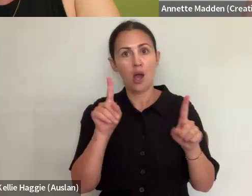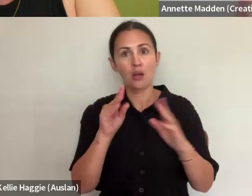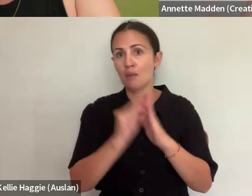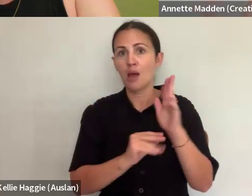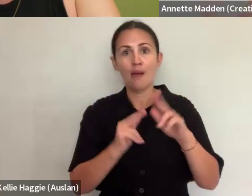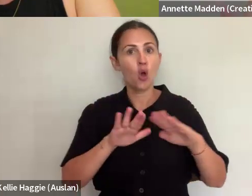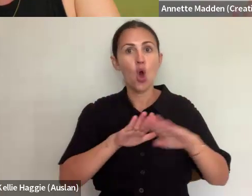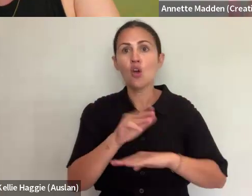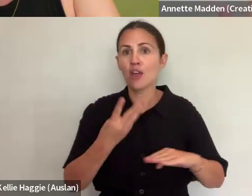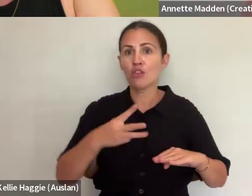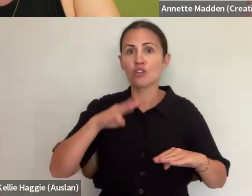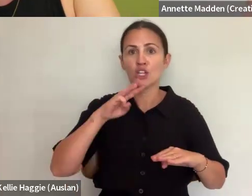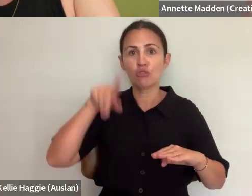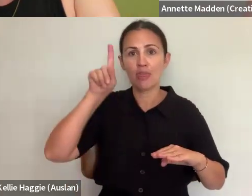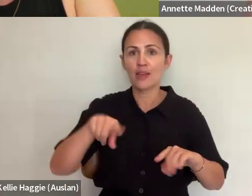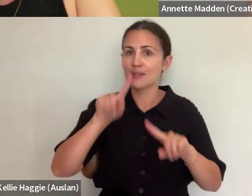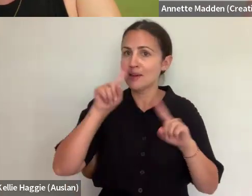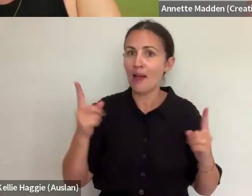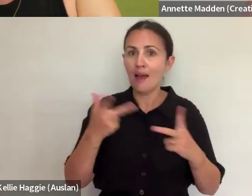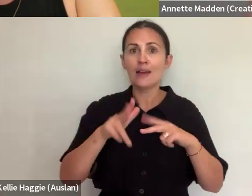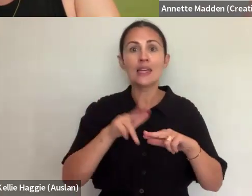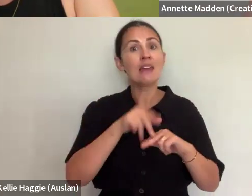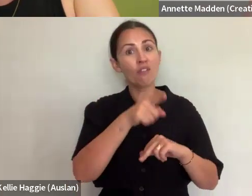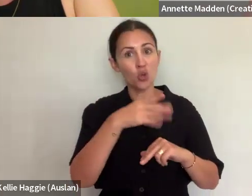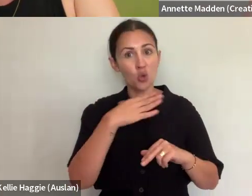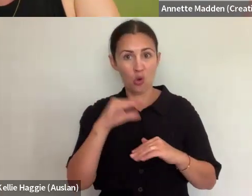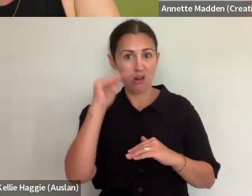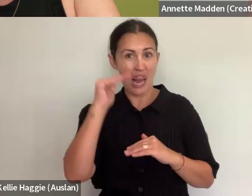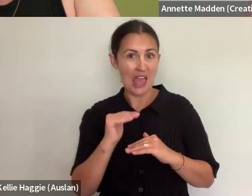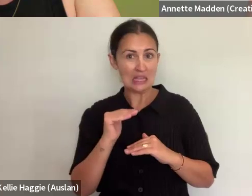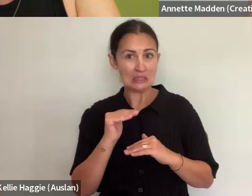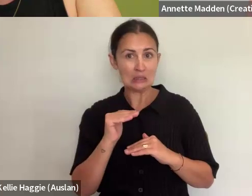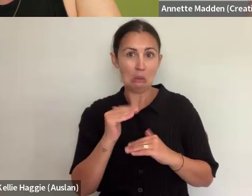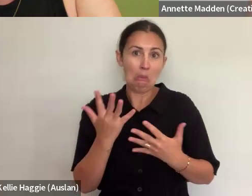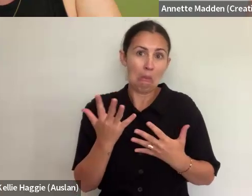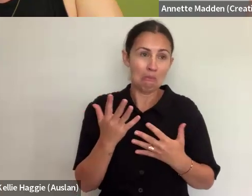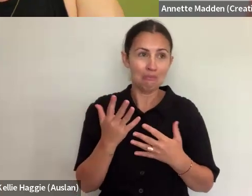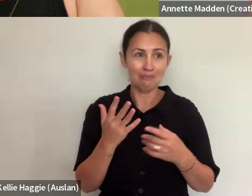contribution. -- 150. Obviously that is the maximum you can apply for